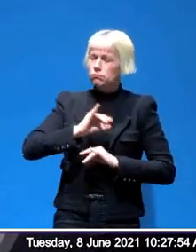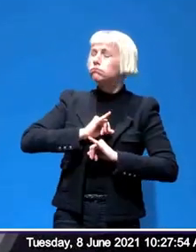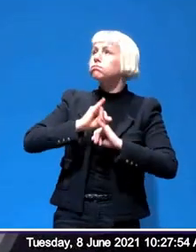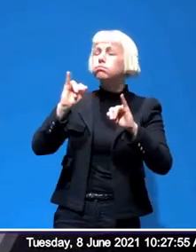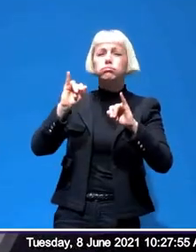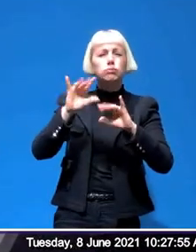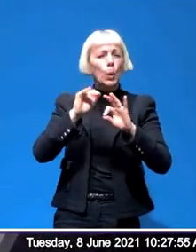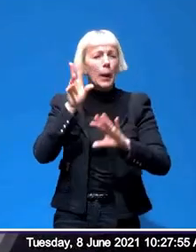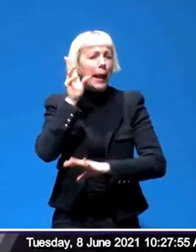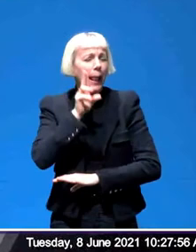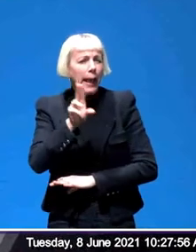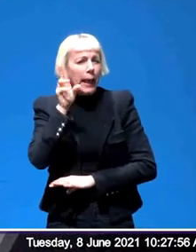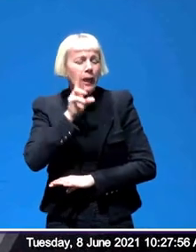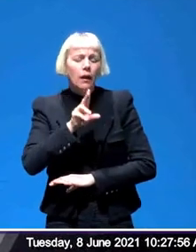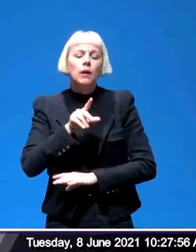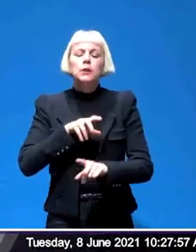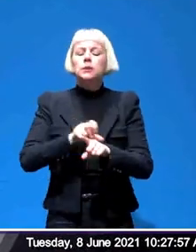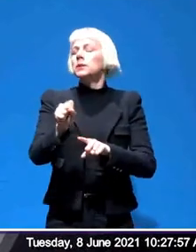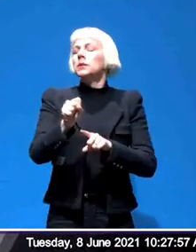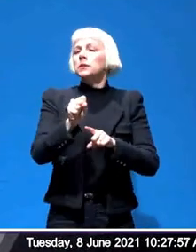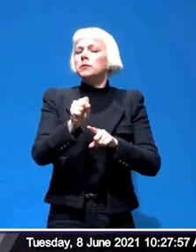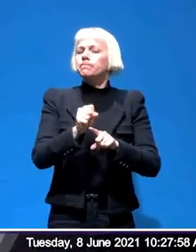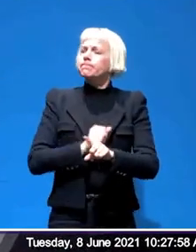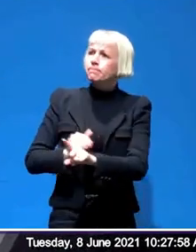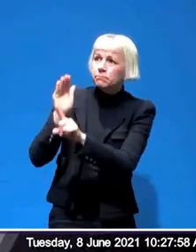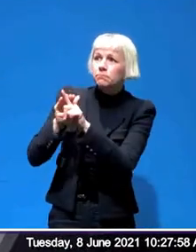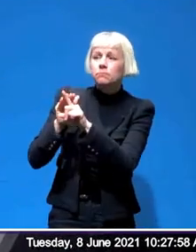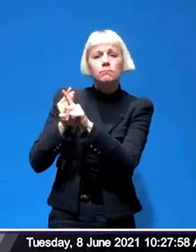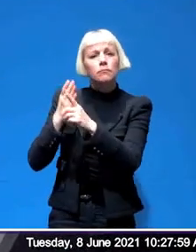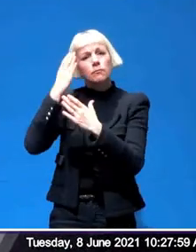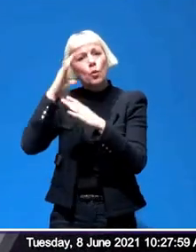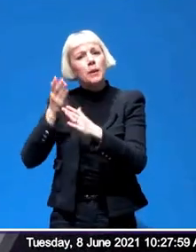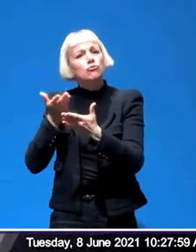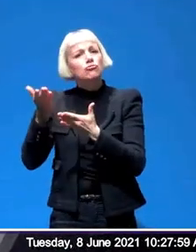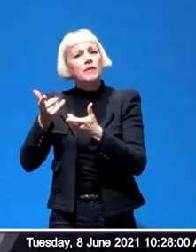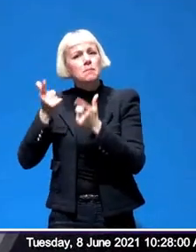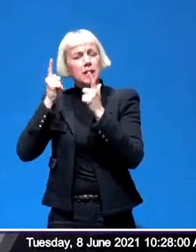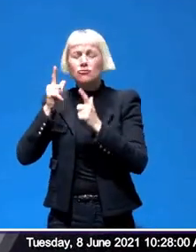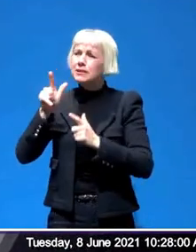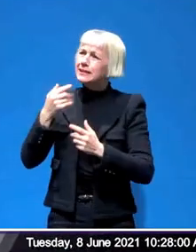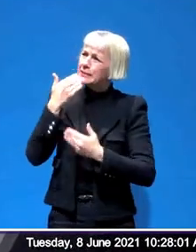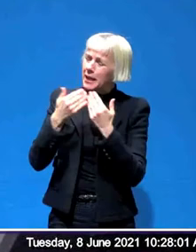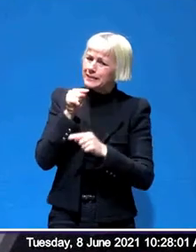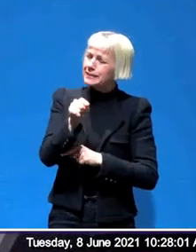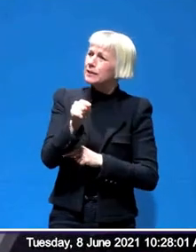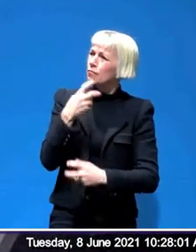I speak with the Accommodation Services Manager. He was generally understanding and said that he would raise issues with the